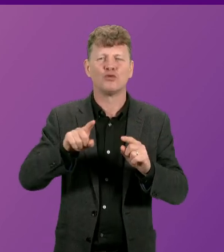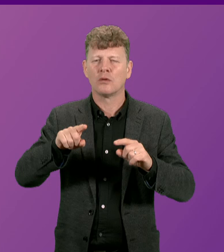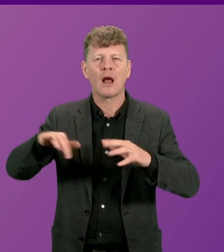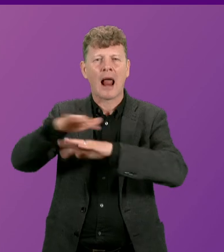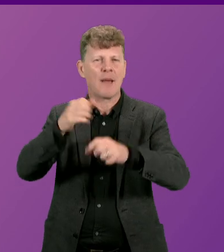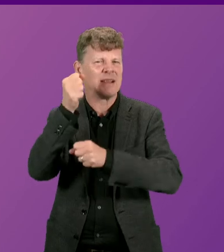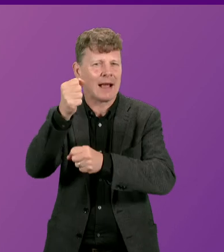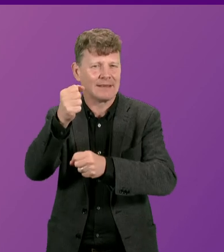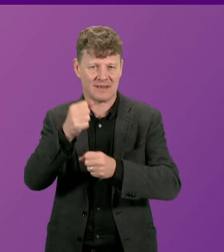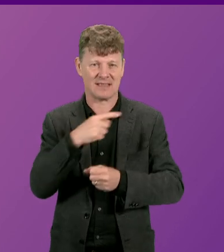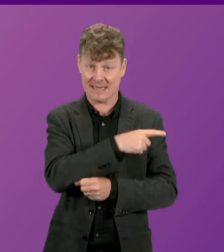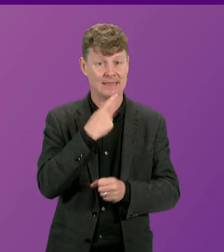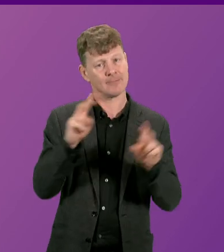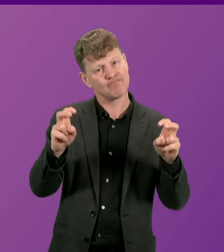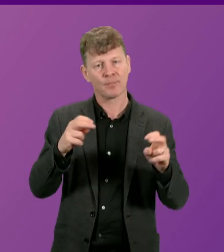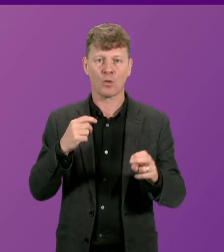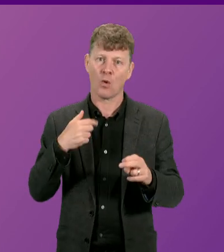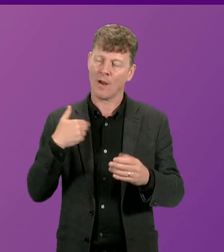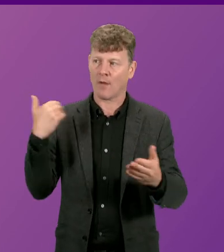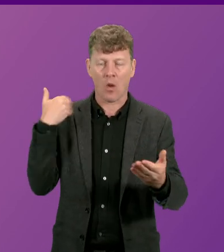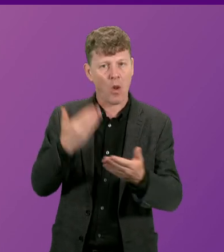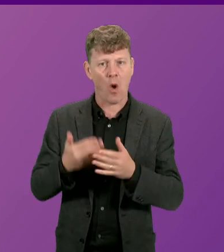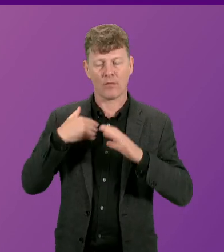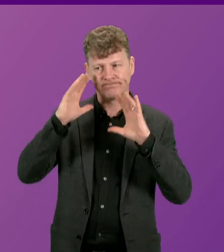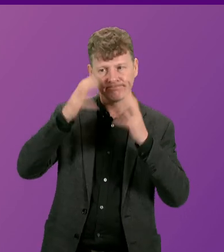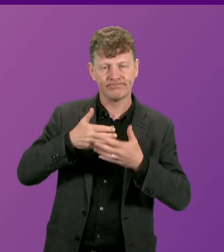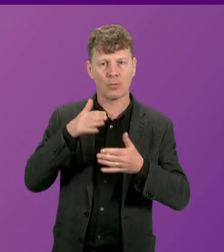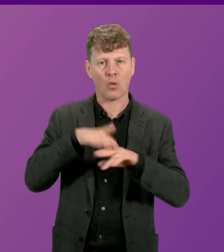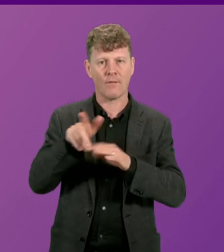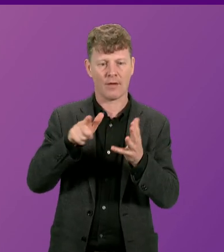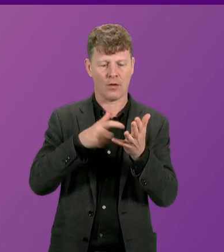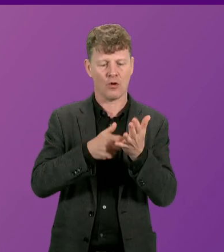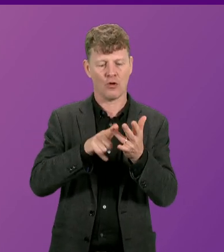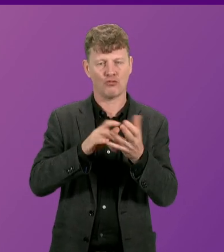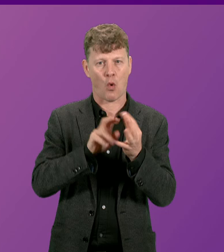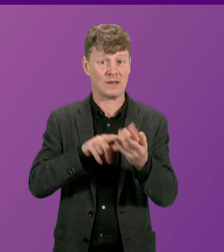“We have long expressed our concern about Rosebank being given the go-ahead.”